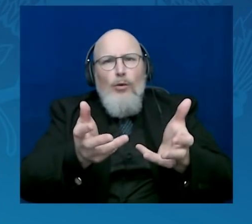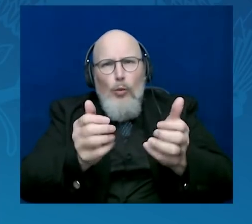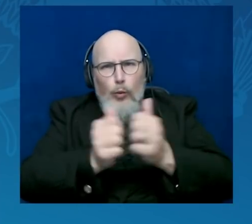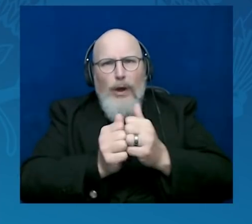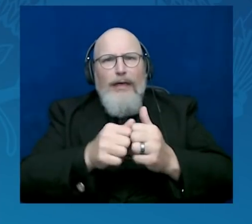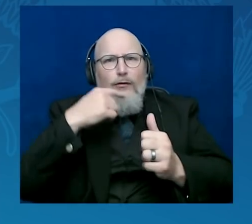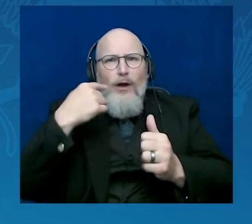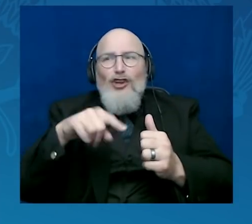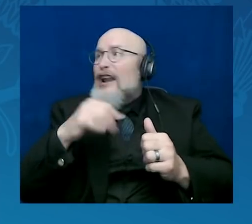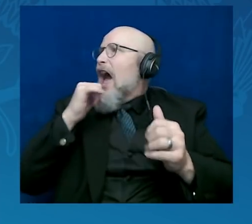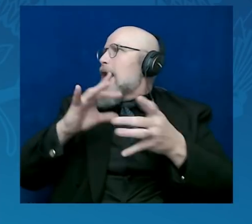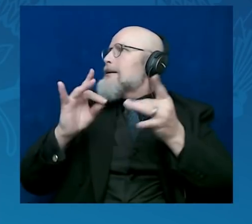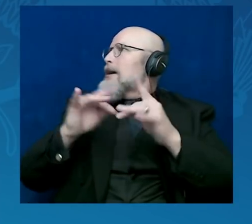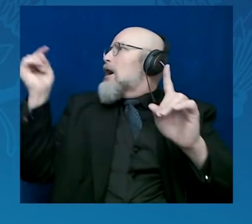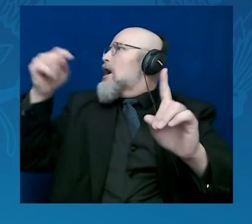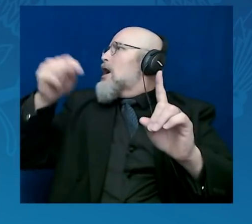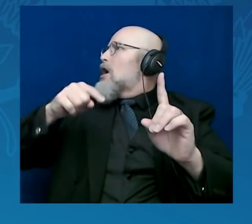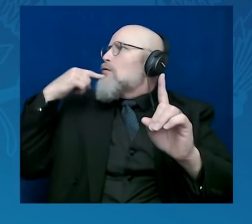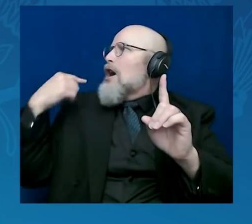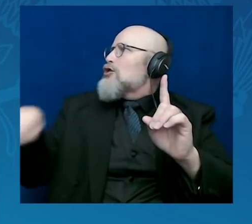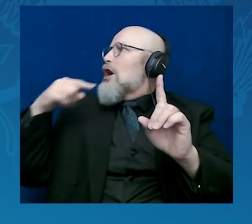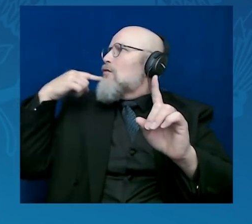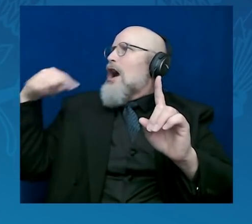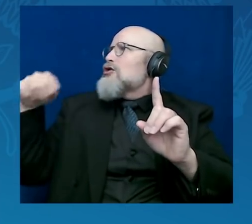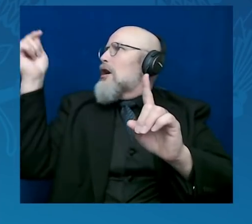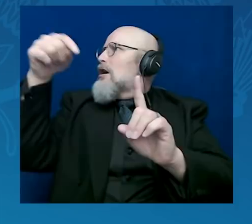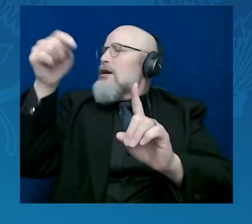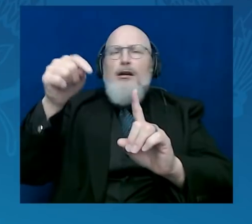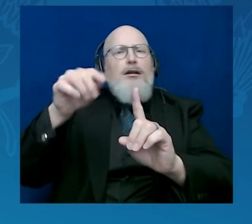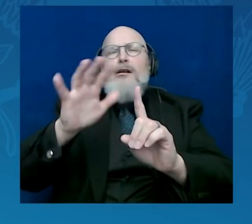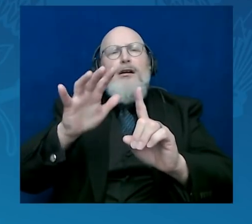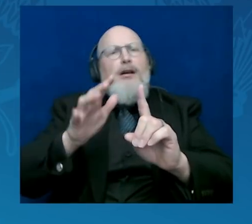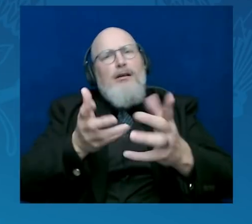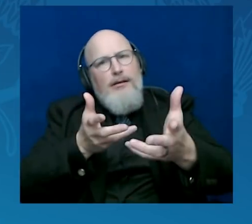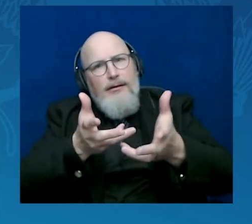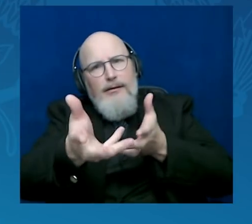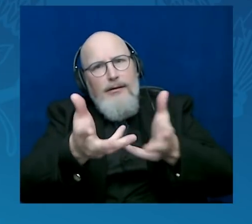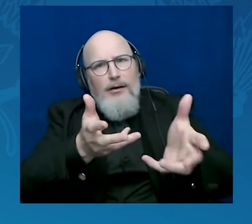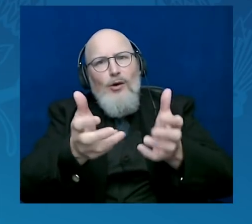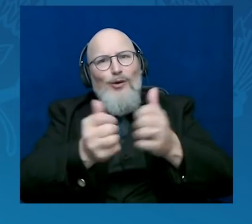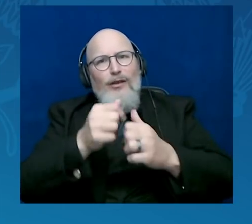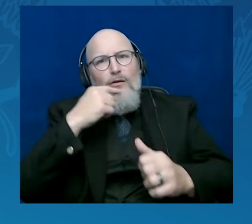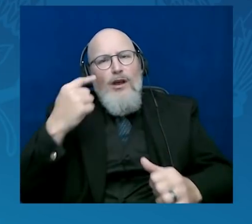You know, one of the things I really regret is that the Russian government decided not to come here.